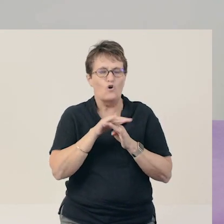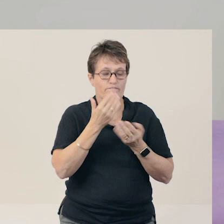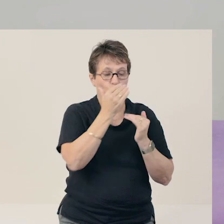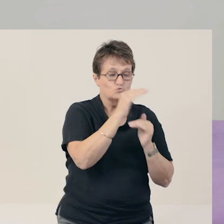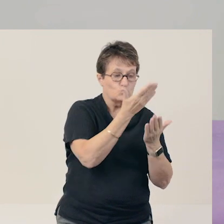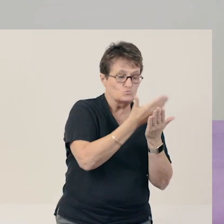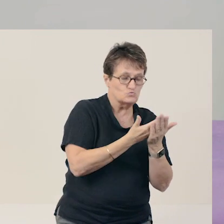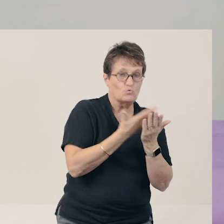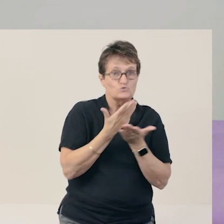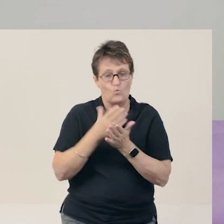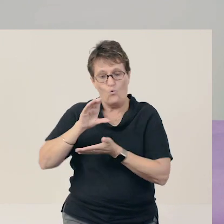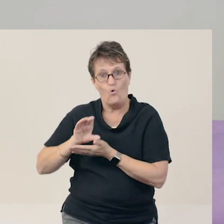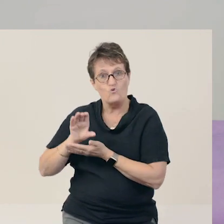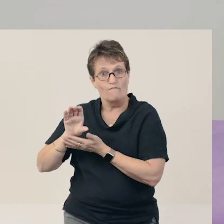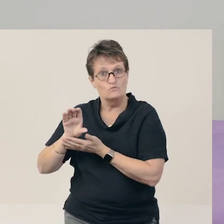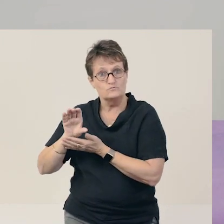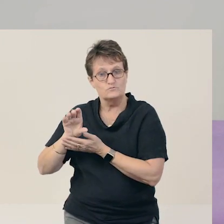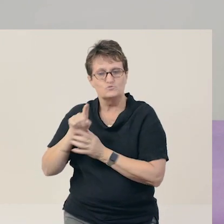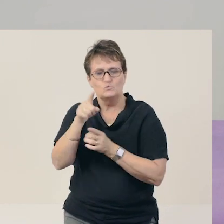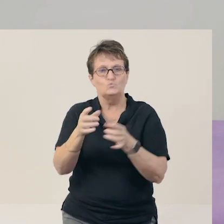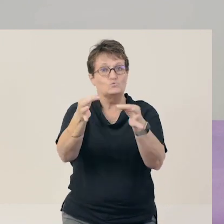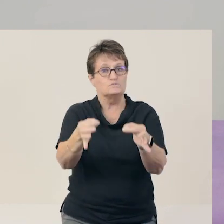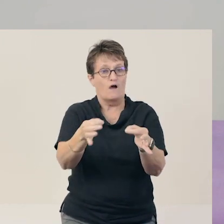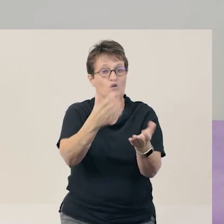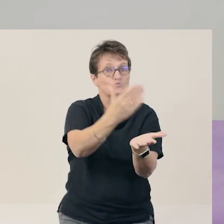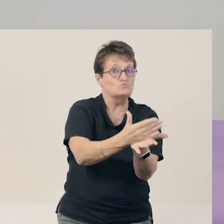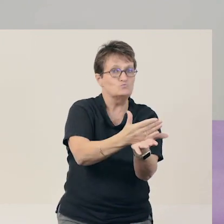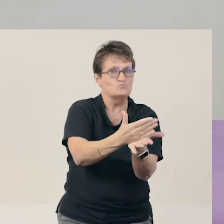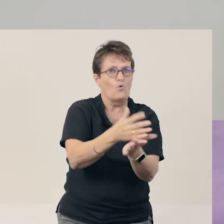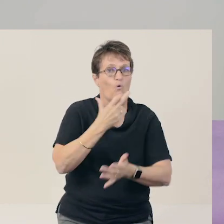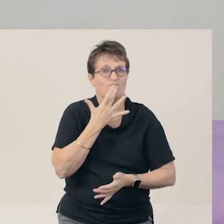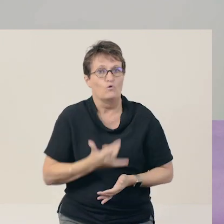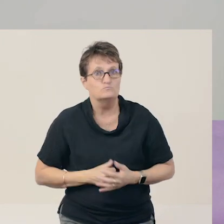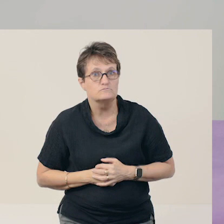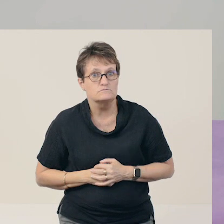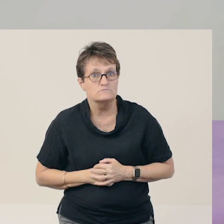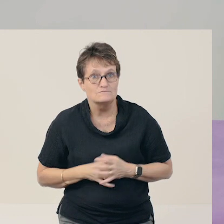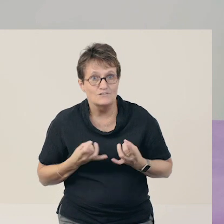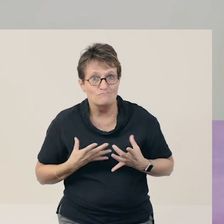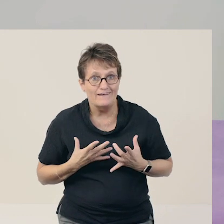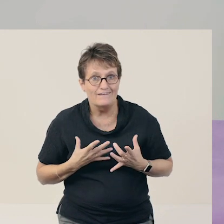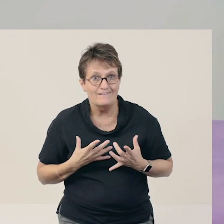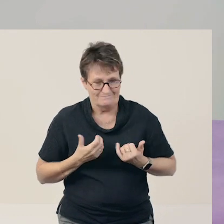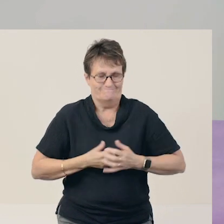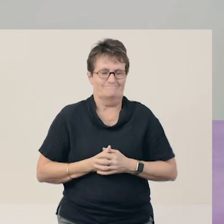and you’ll have to decide if the statements are true or false. Are you ready to play?